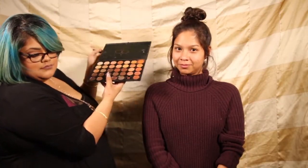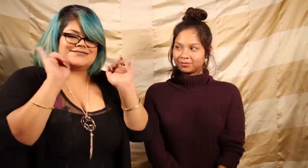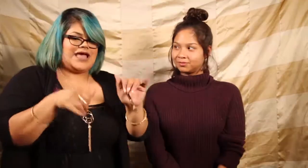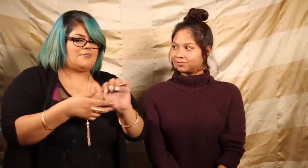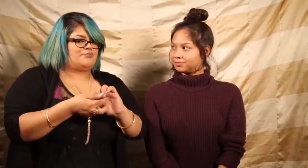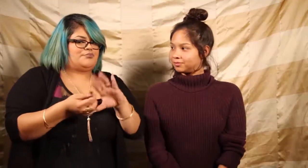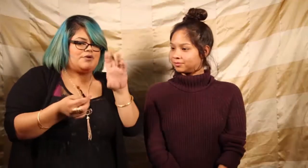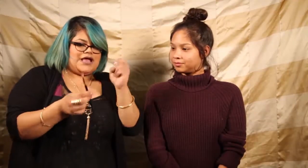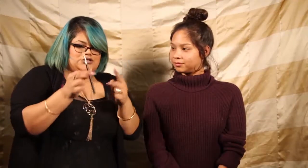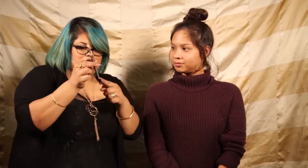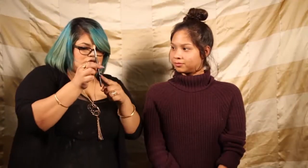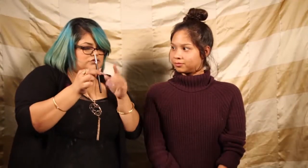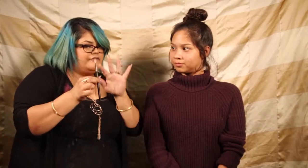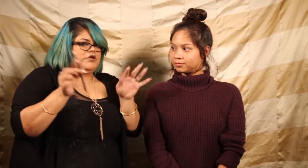Use same brush Its very important because it blends good